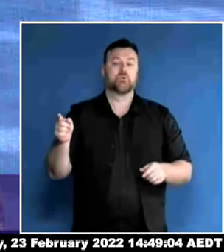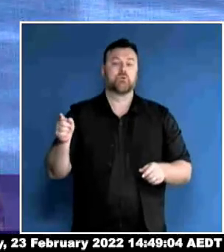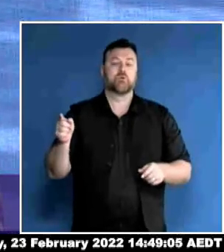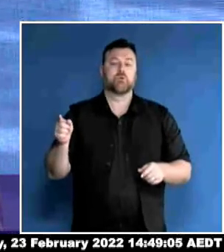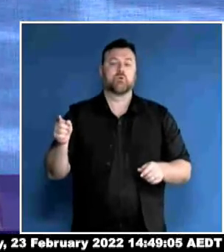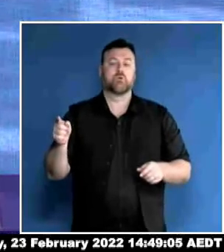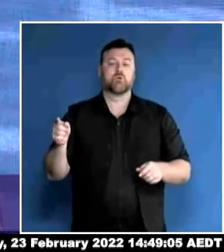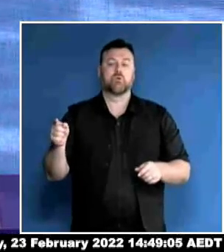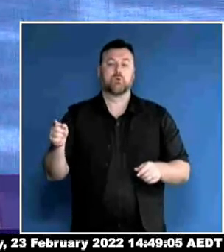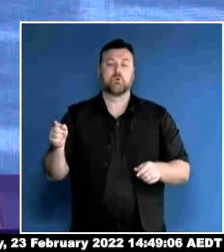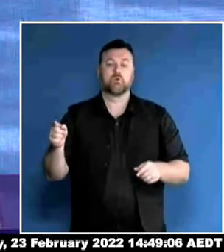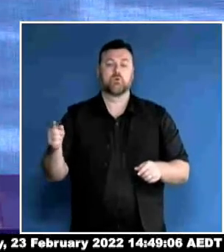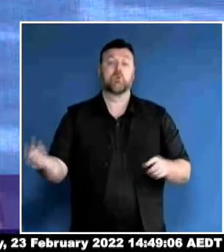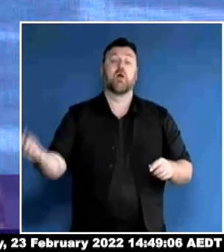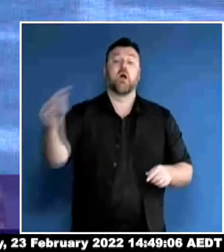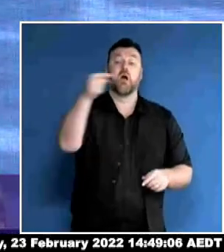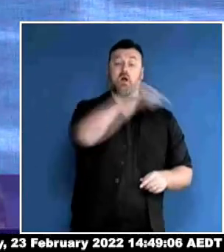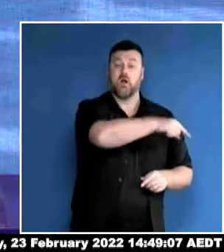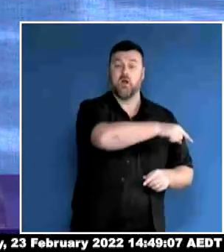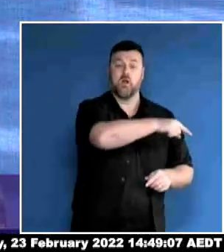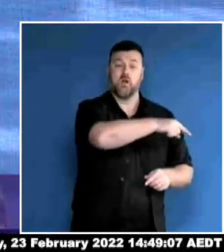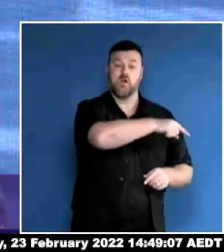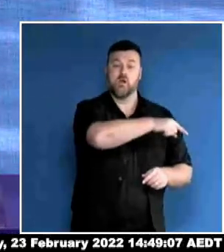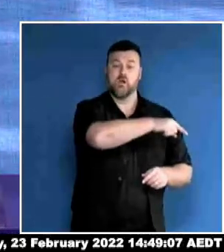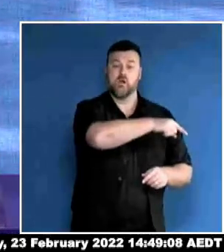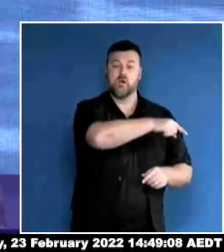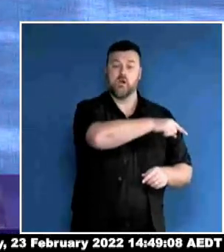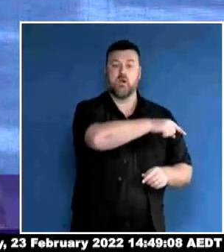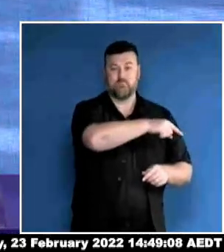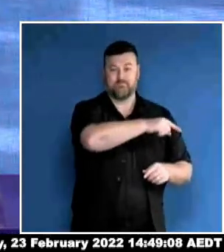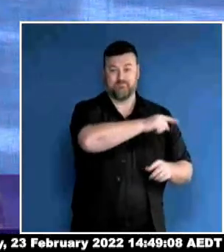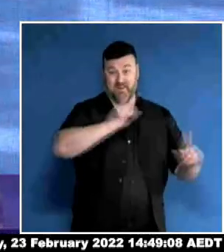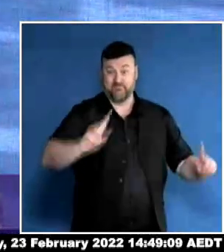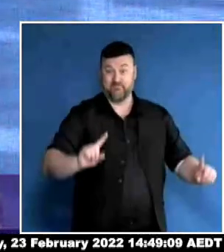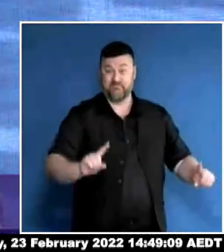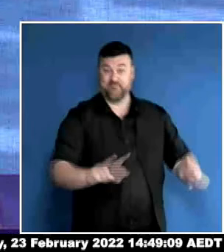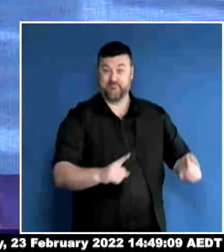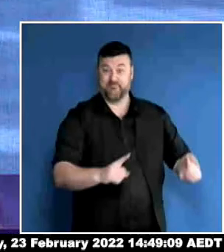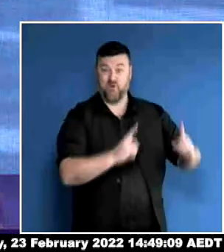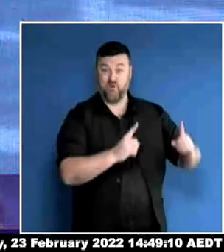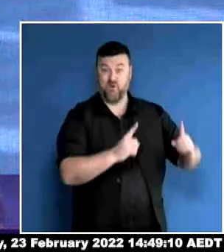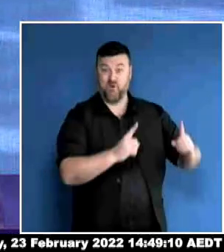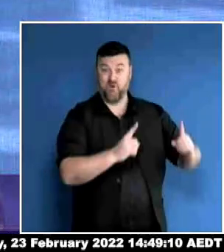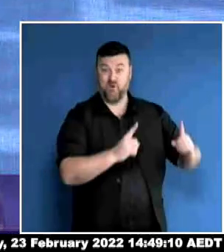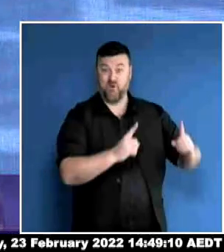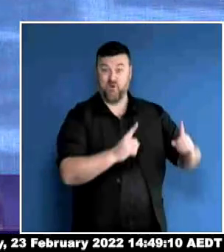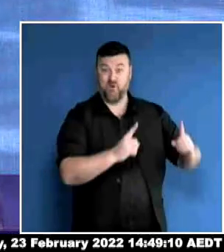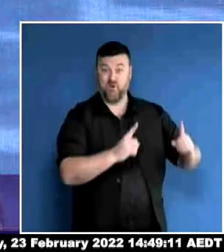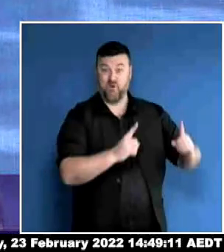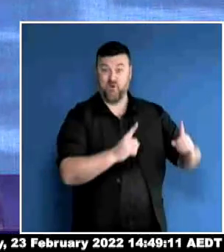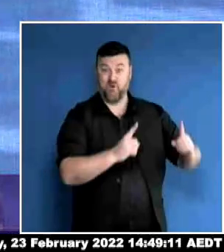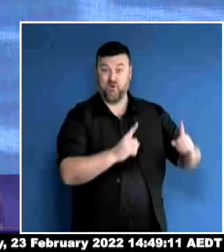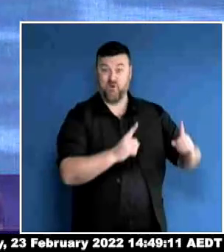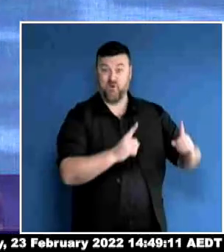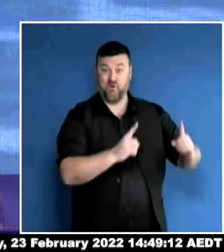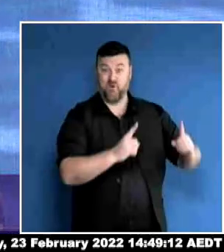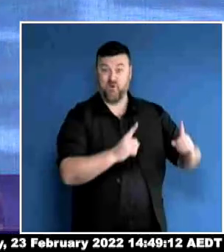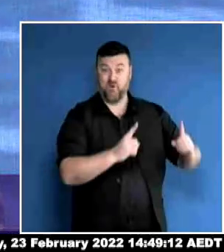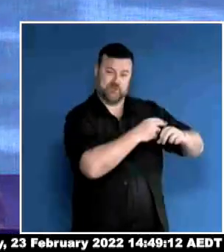where the first set-up for the coffee machine was for the barista training. And then we moved - moved it to these photos.